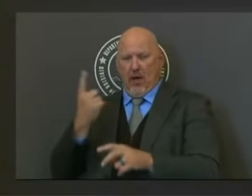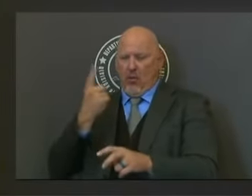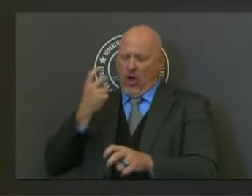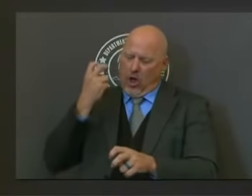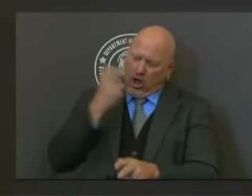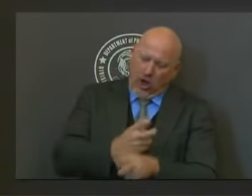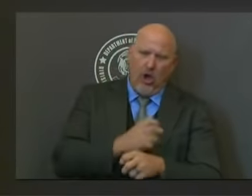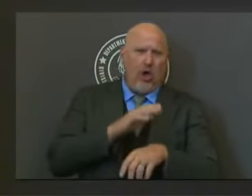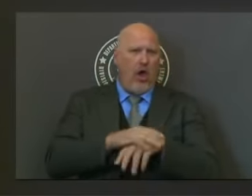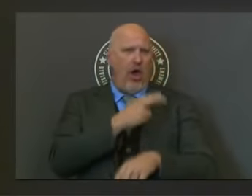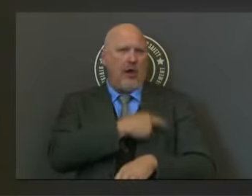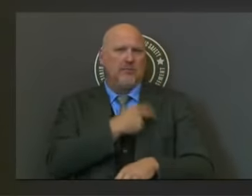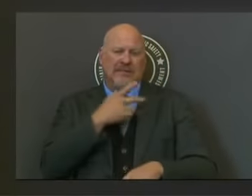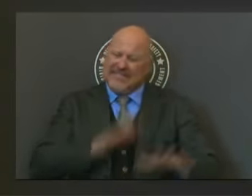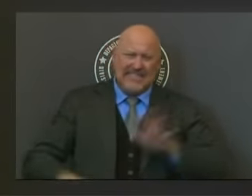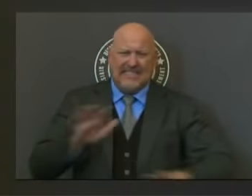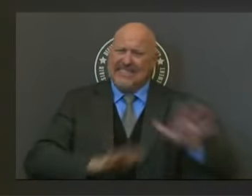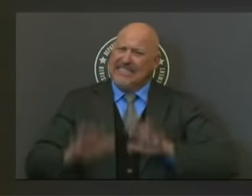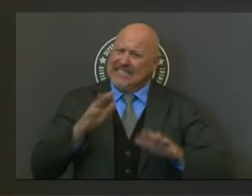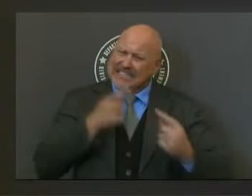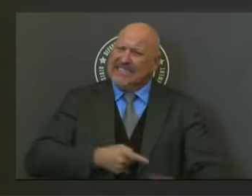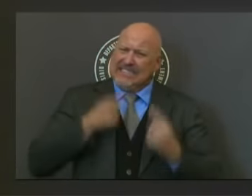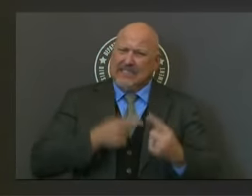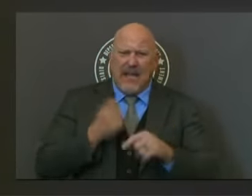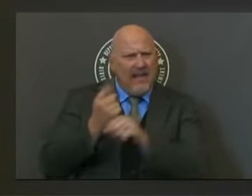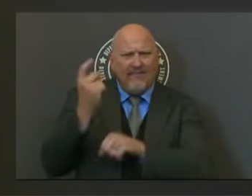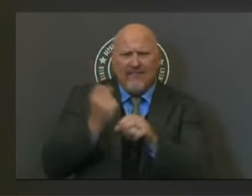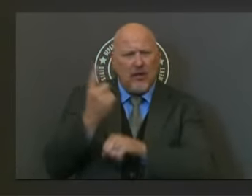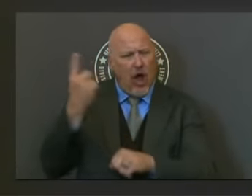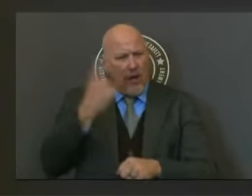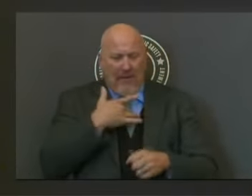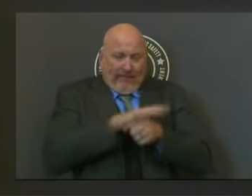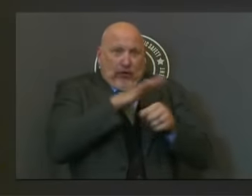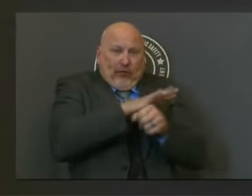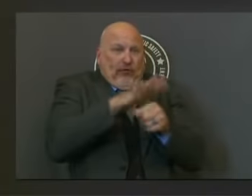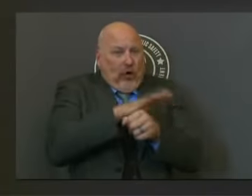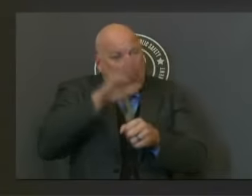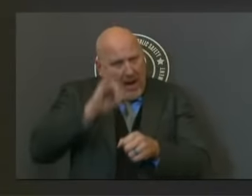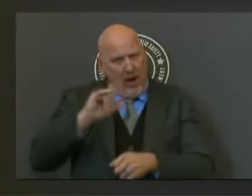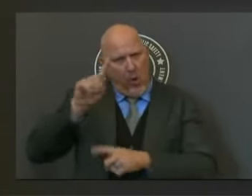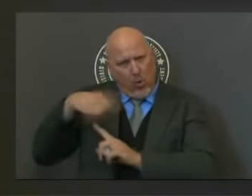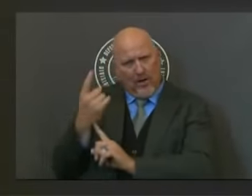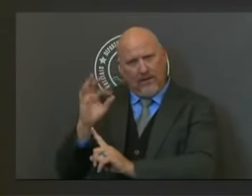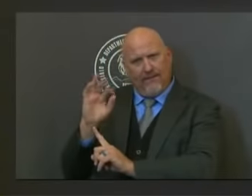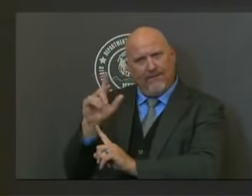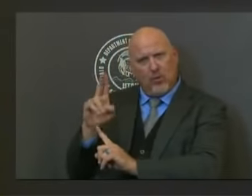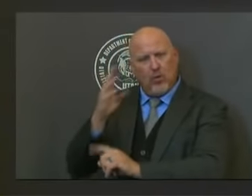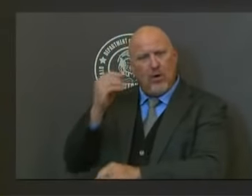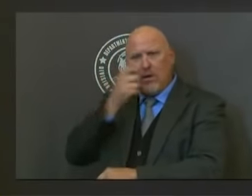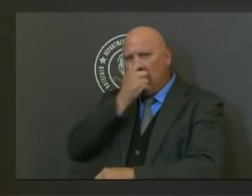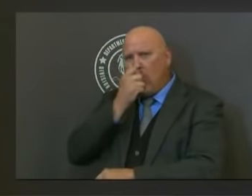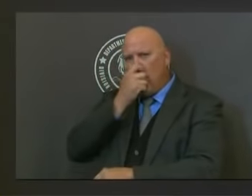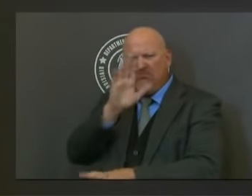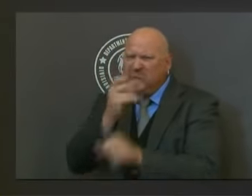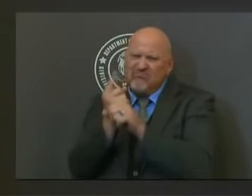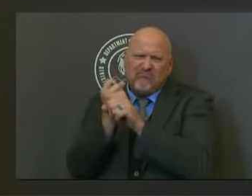we're surrounding our say ourselves with friends and families as a cell as we